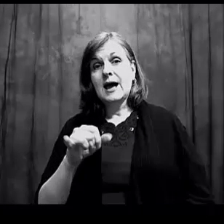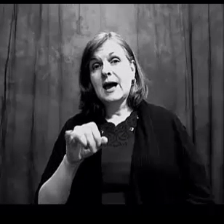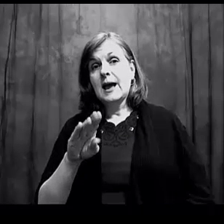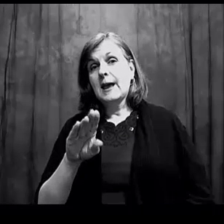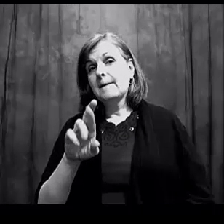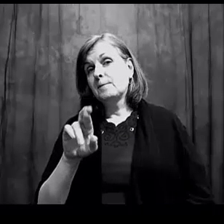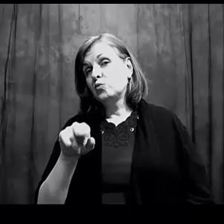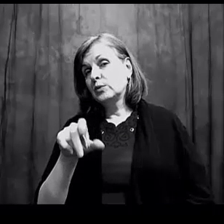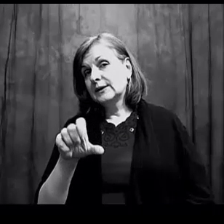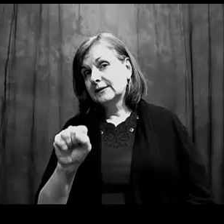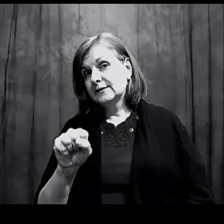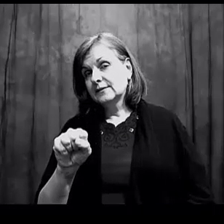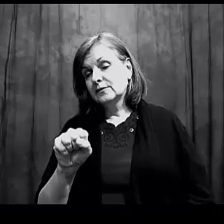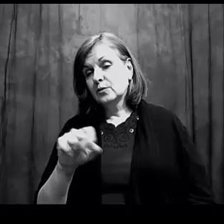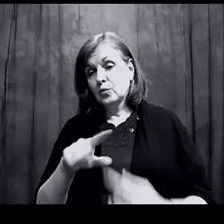in particular species